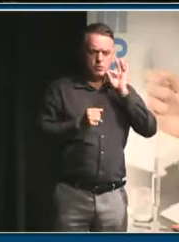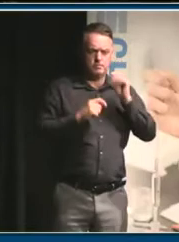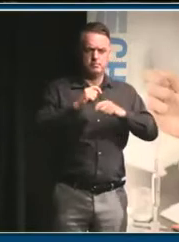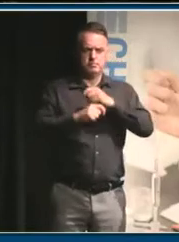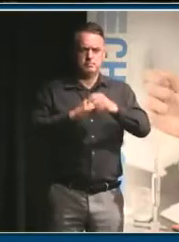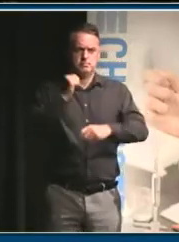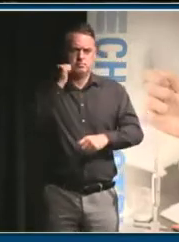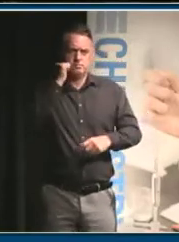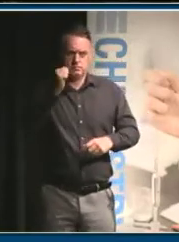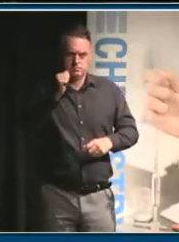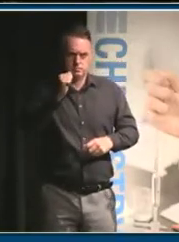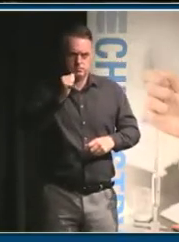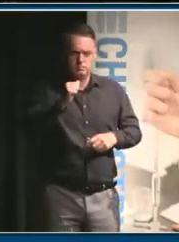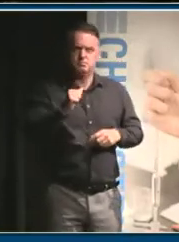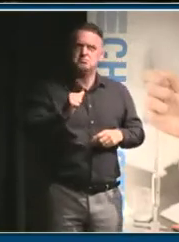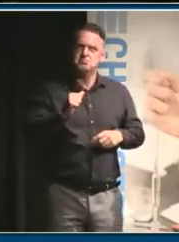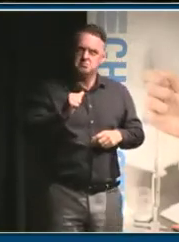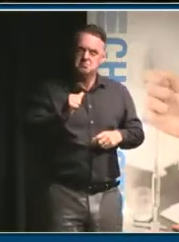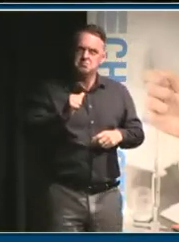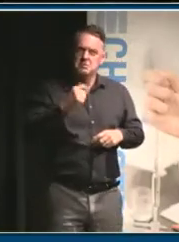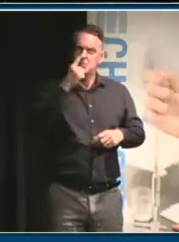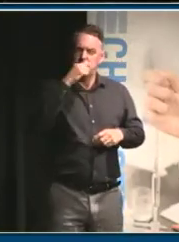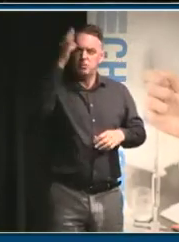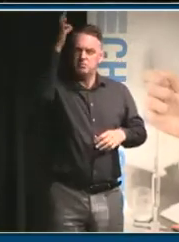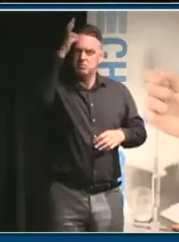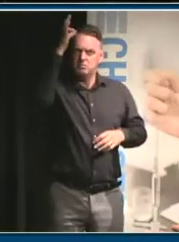People colour their hair! So in the United States there’s a product